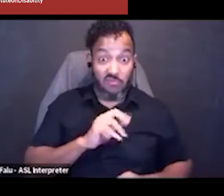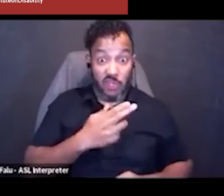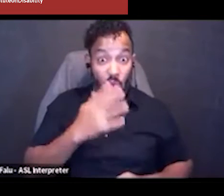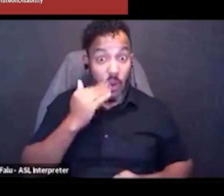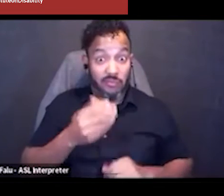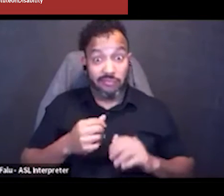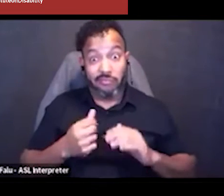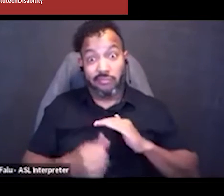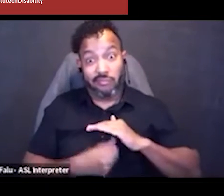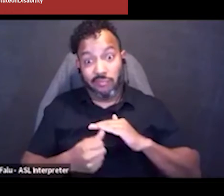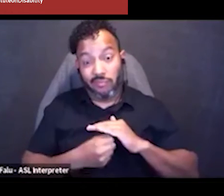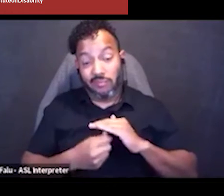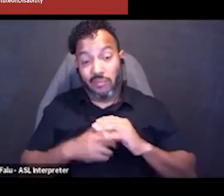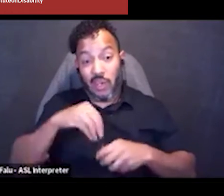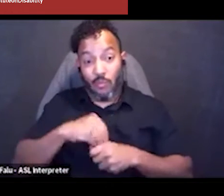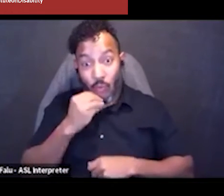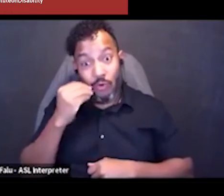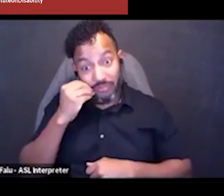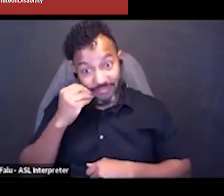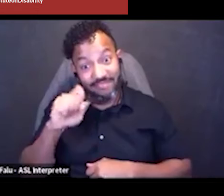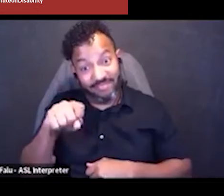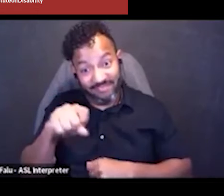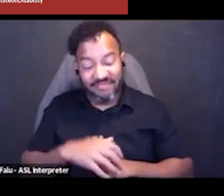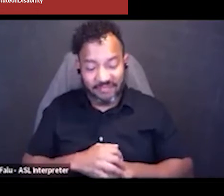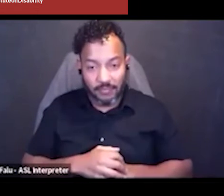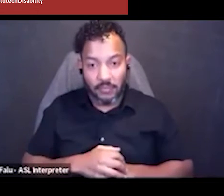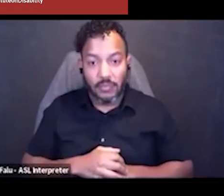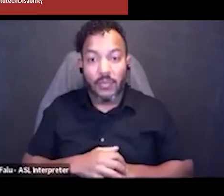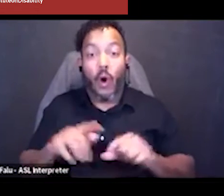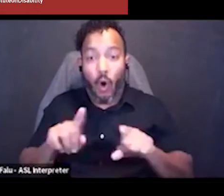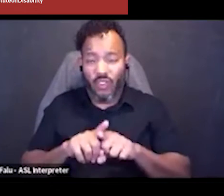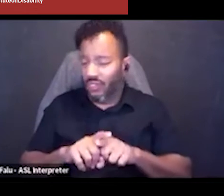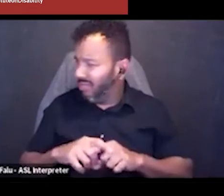And I also need a hair cut.